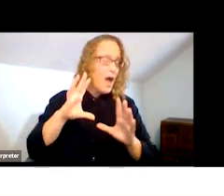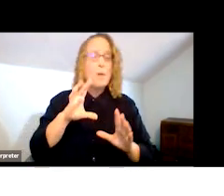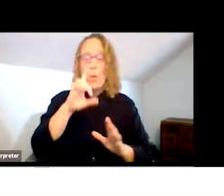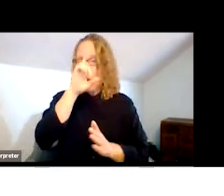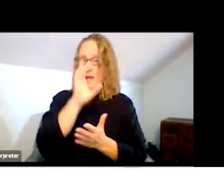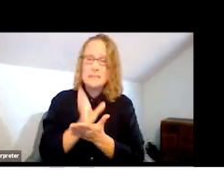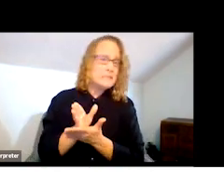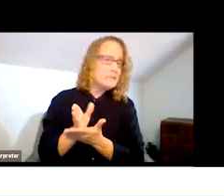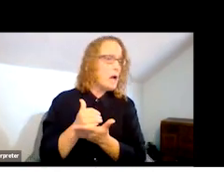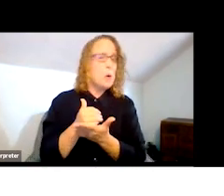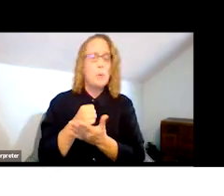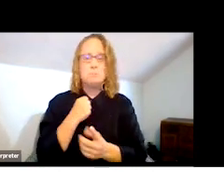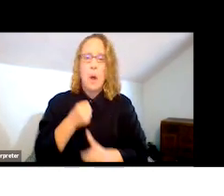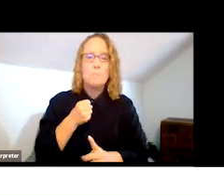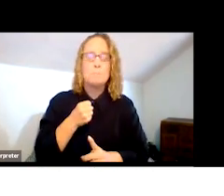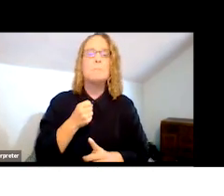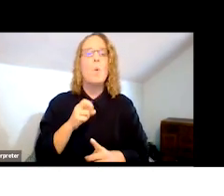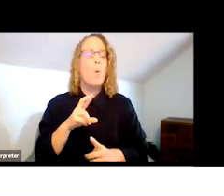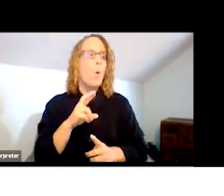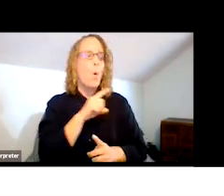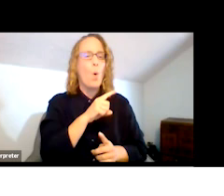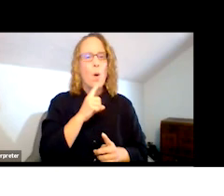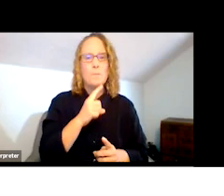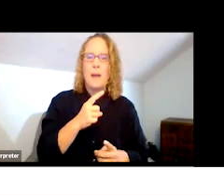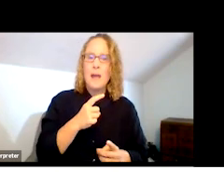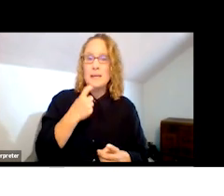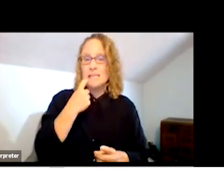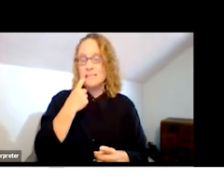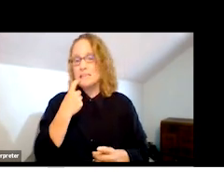and unfortunately, sometimes behaviors still happen